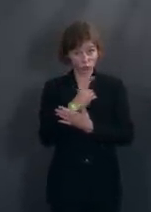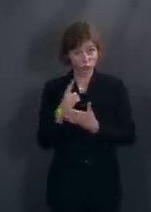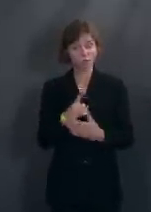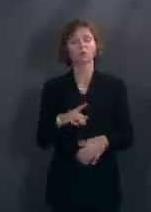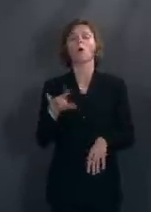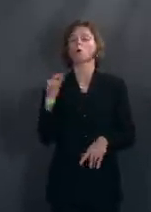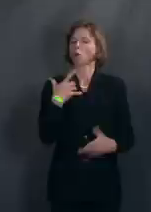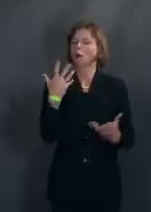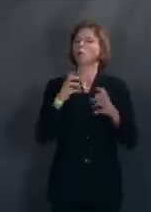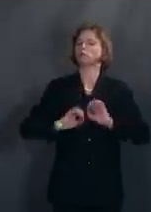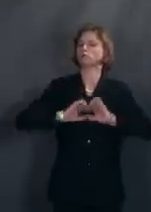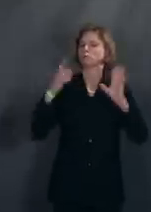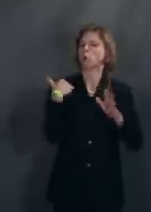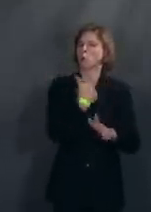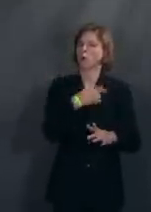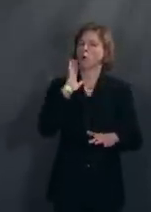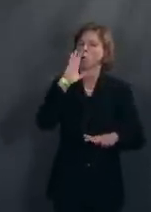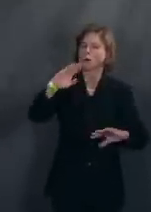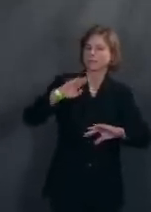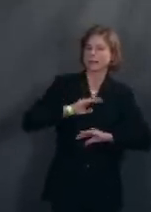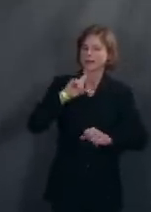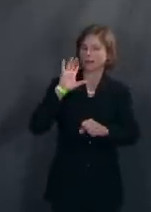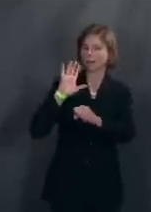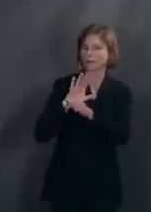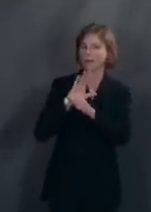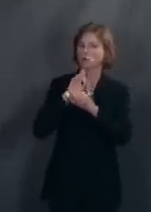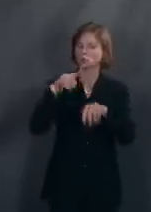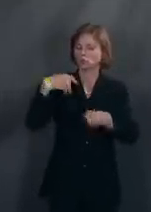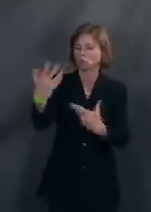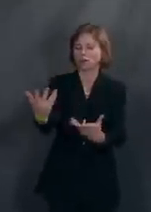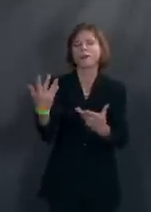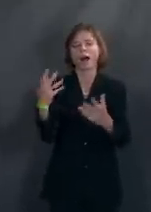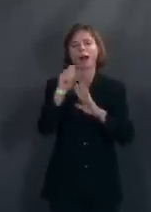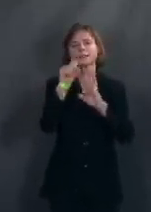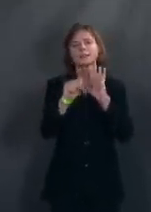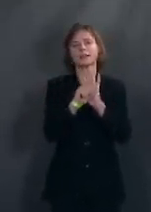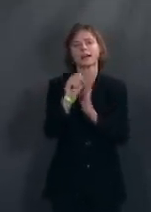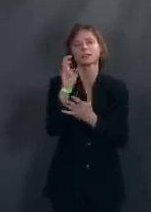to provide states with three weeks forward visibility into supply.